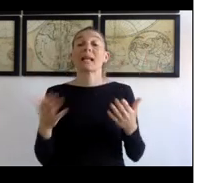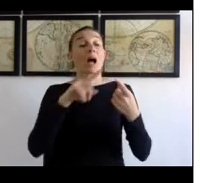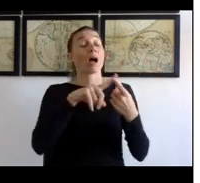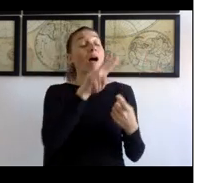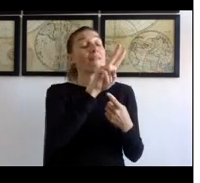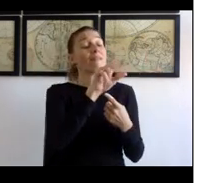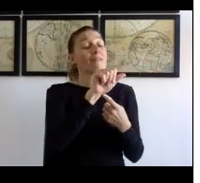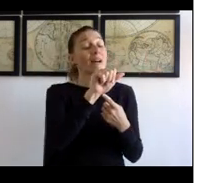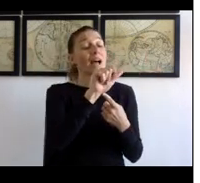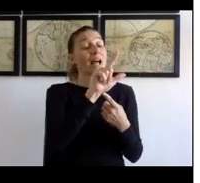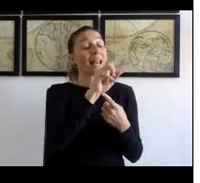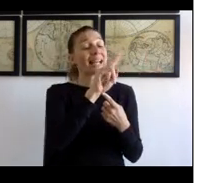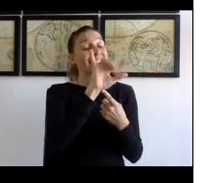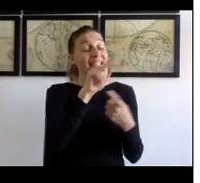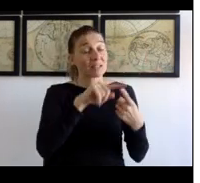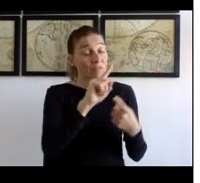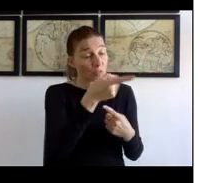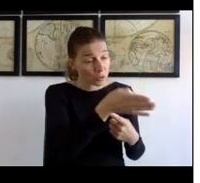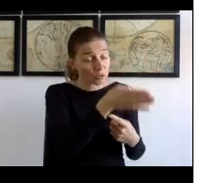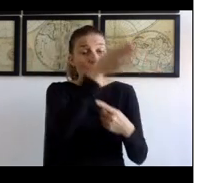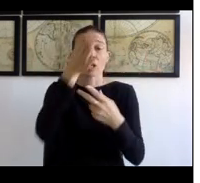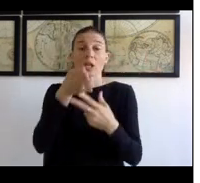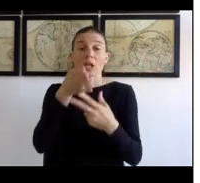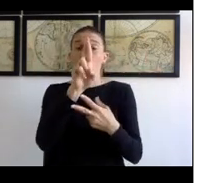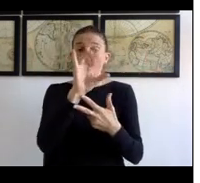to comment on this and then I'll go to Robert and Anderson.